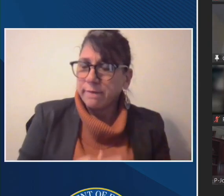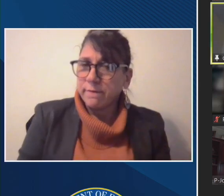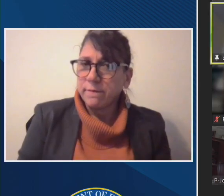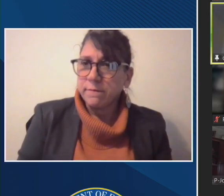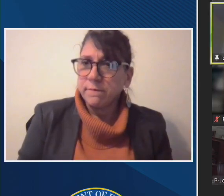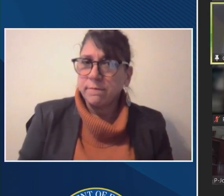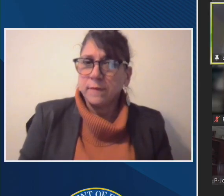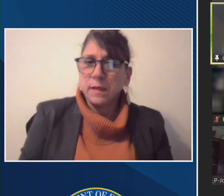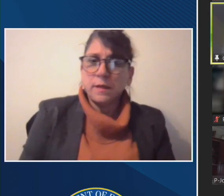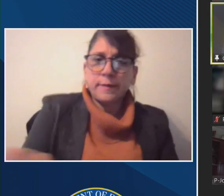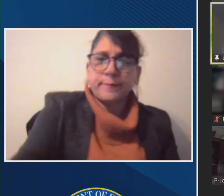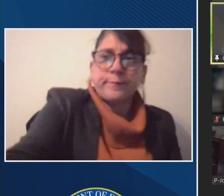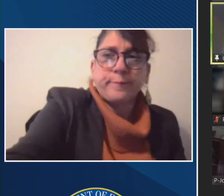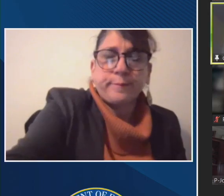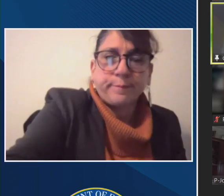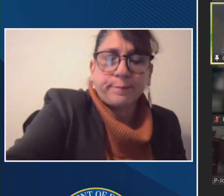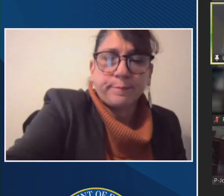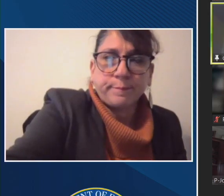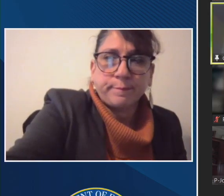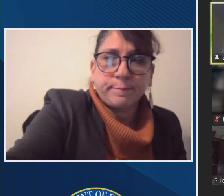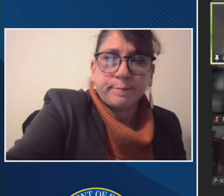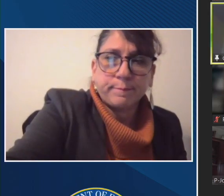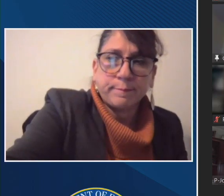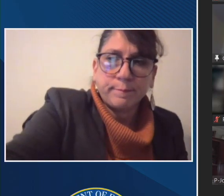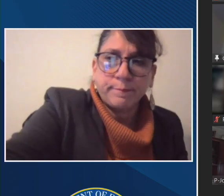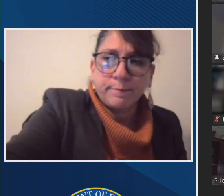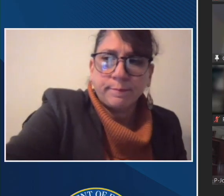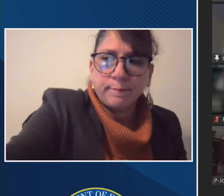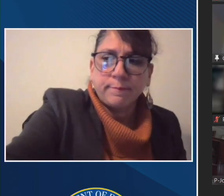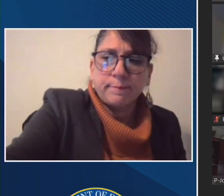David? David Musser. Sorry, David.